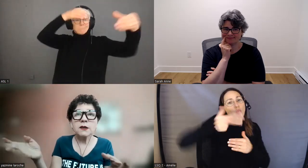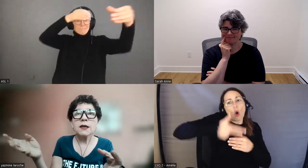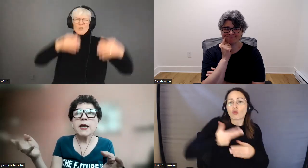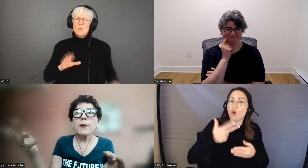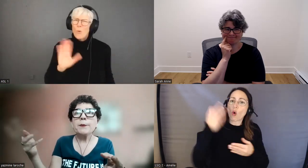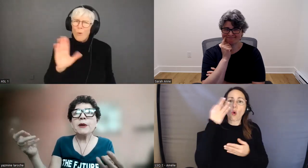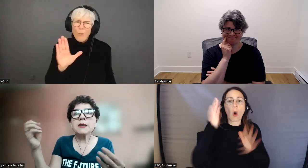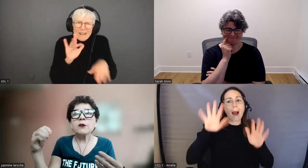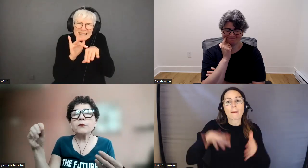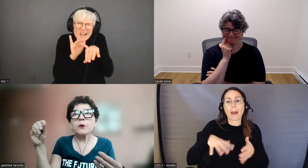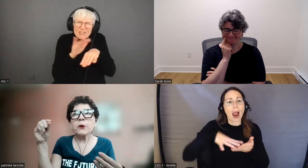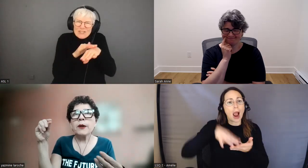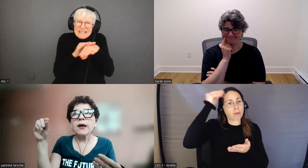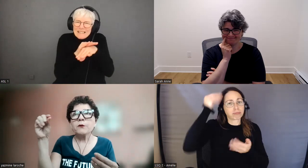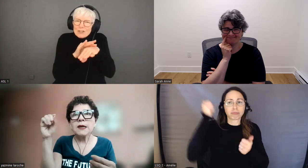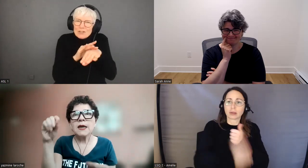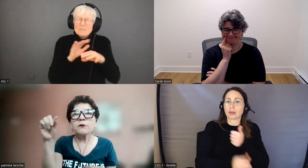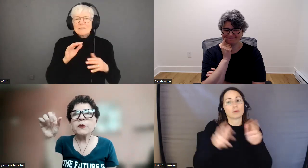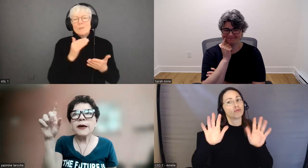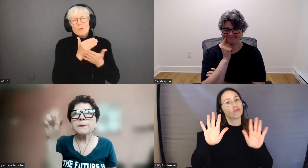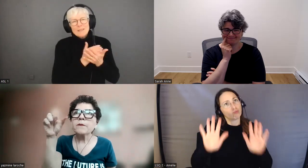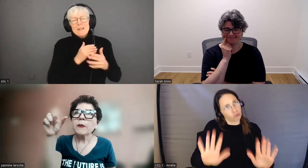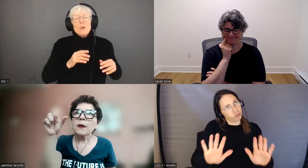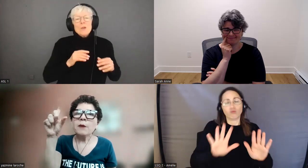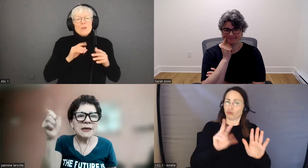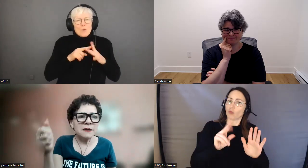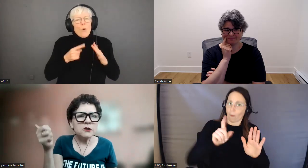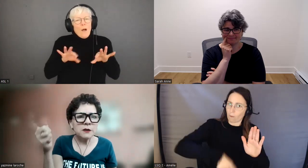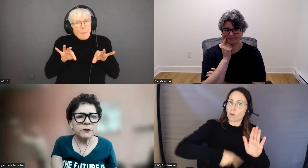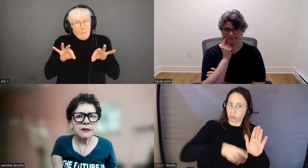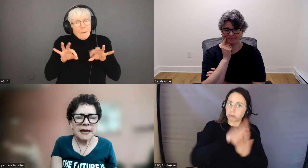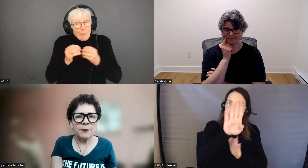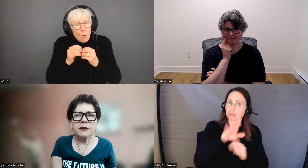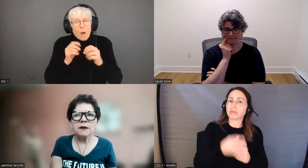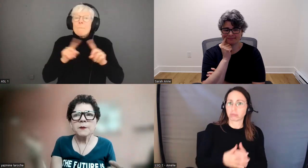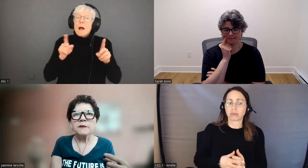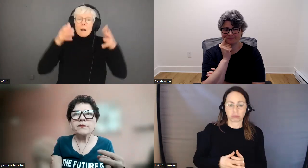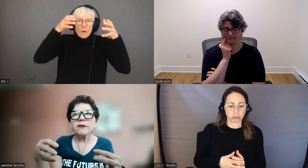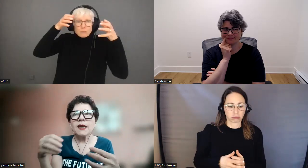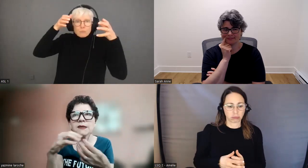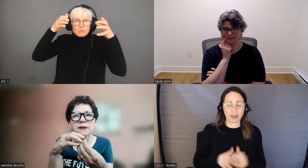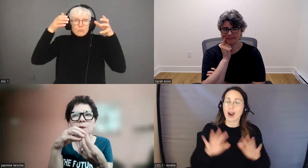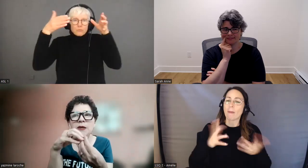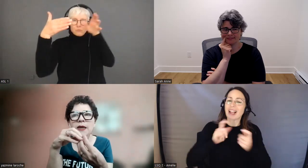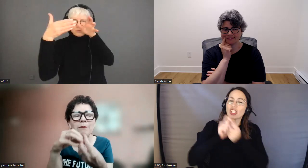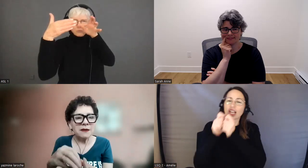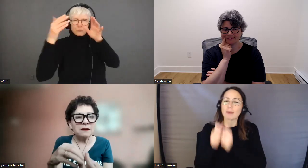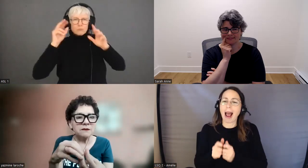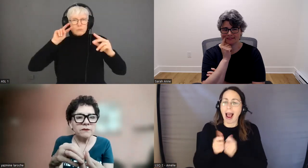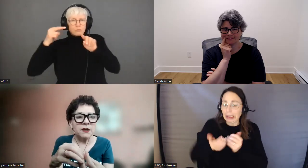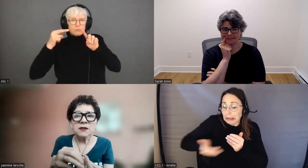but I think for a game for that mind shift to happen it needs to be embedded it doesn't